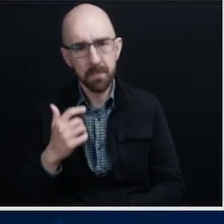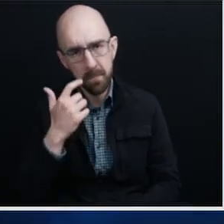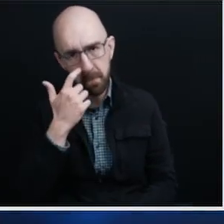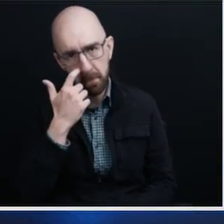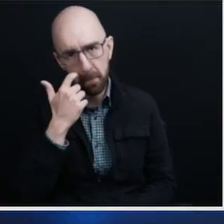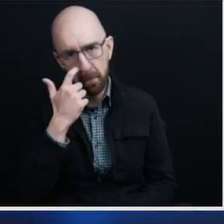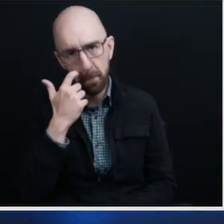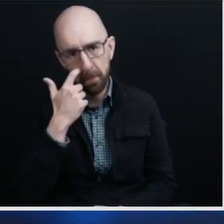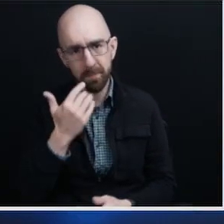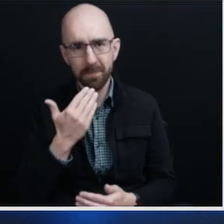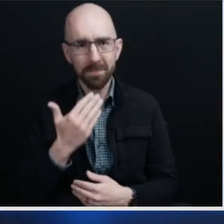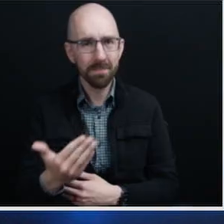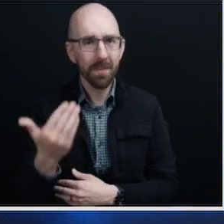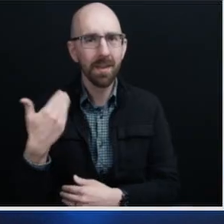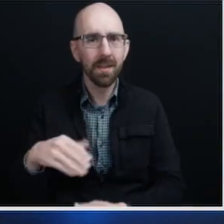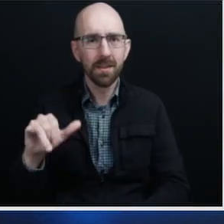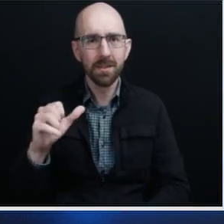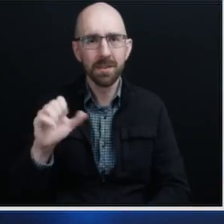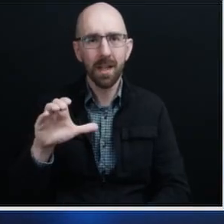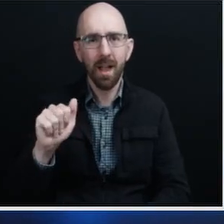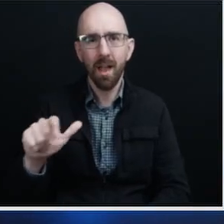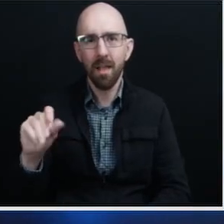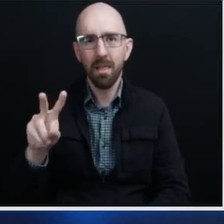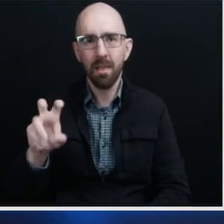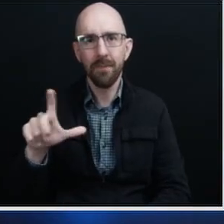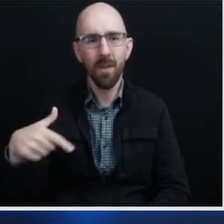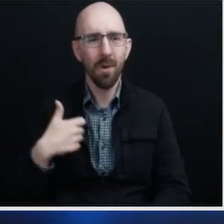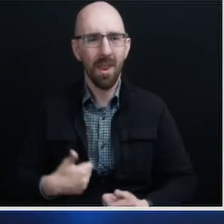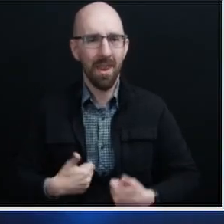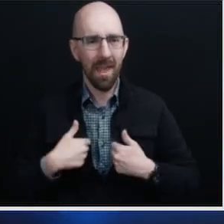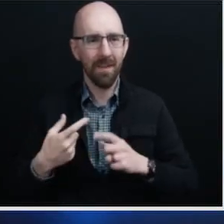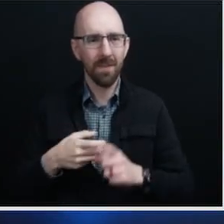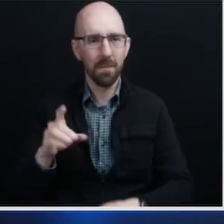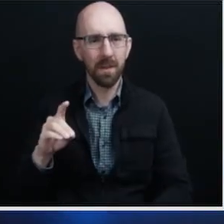Good morning. I'm Jessica Levelvel. We are live from the Dolph C. Simons Jr. Family broadcast